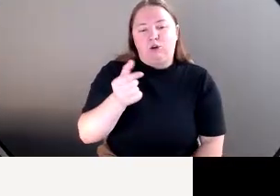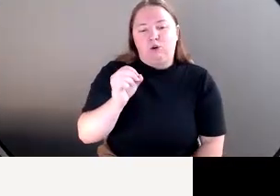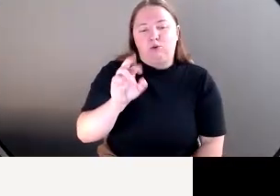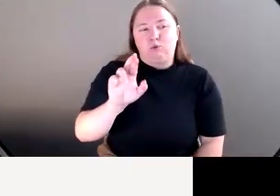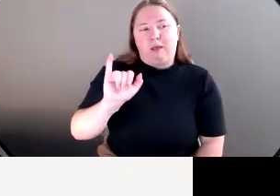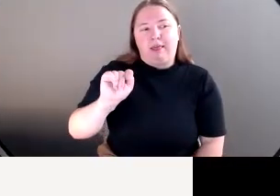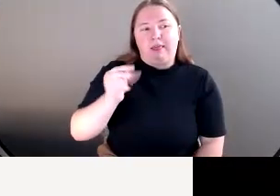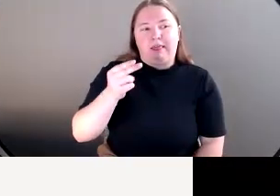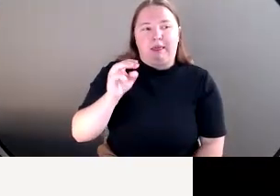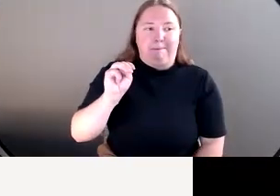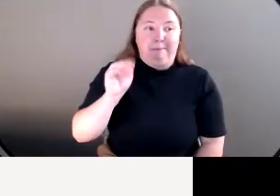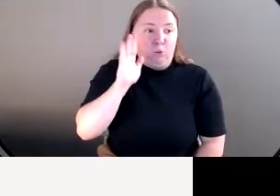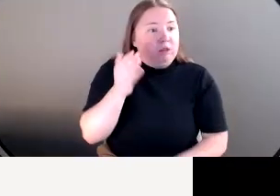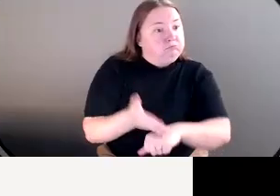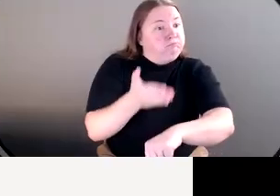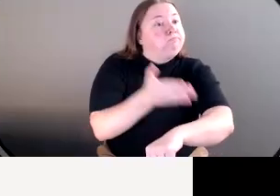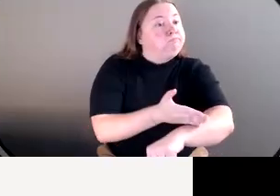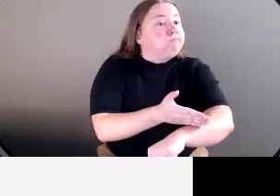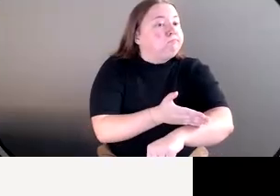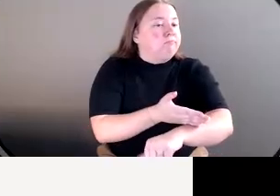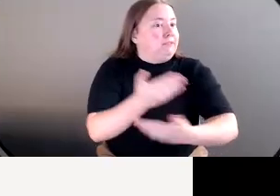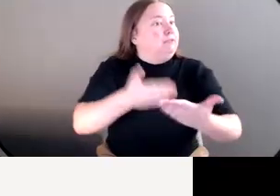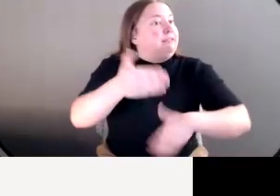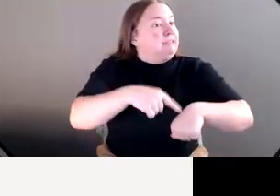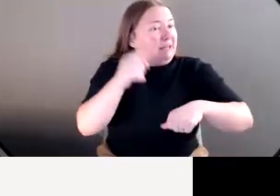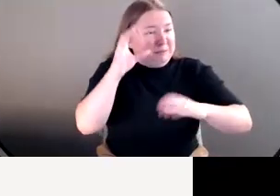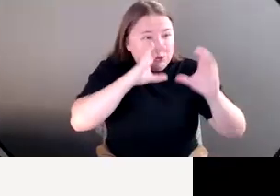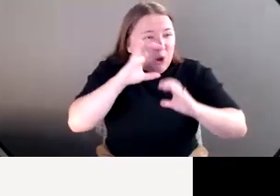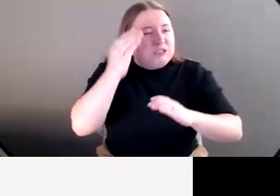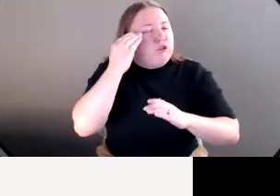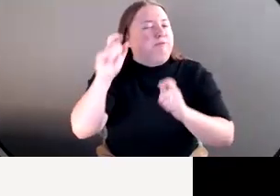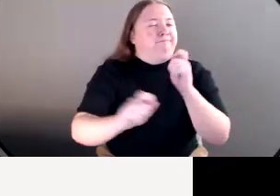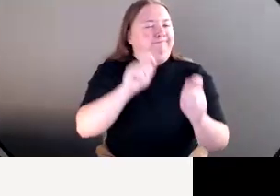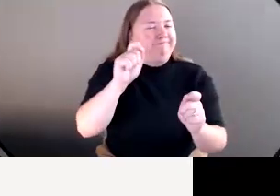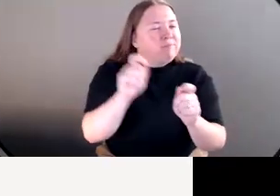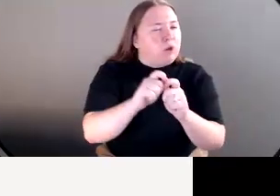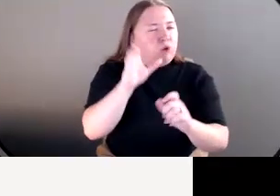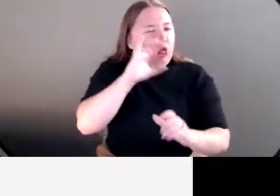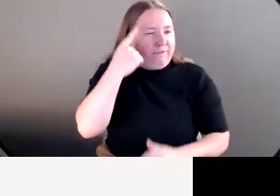To make sure that when the next time you come search, it knows exactly what you're trying to look for.